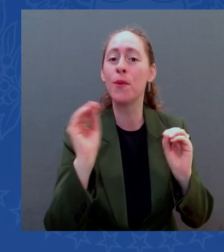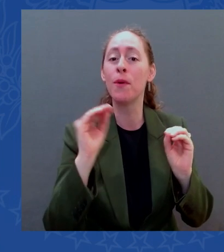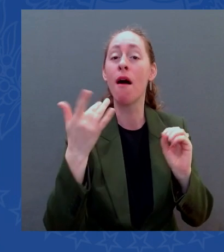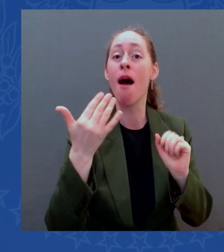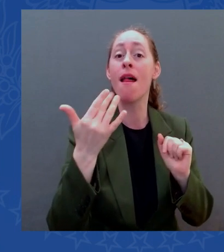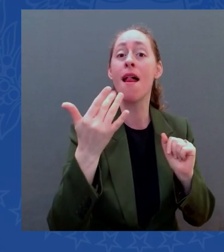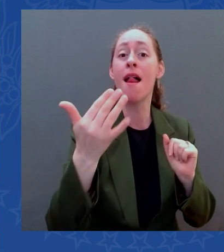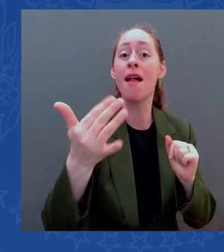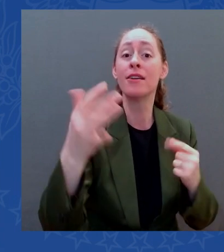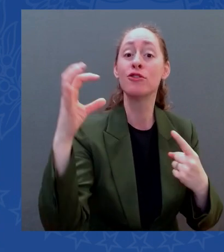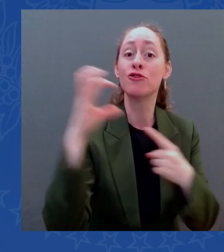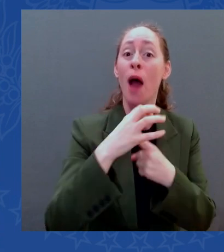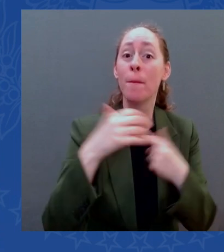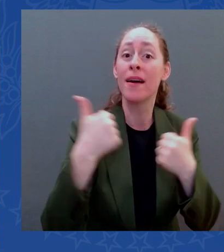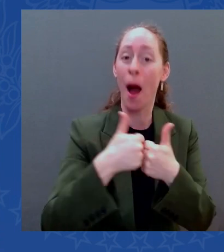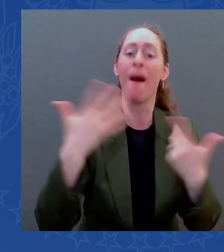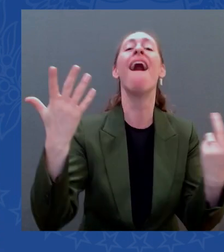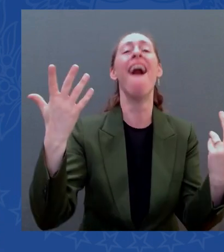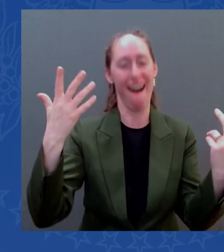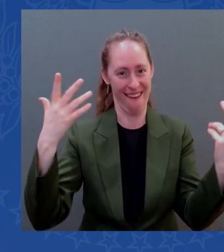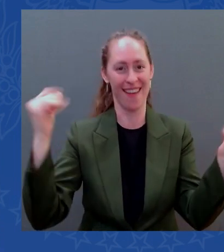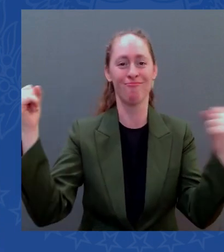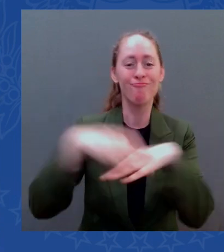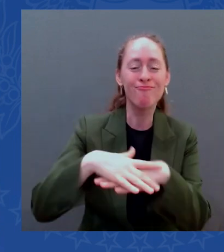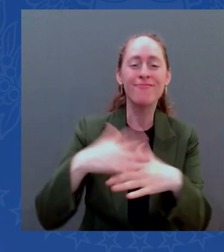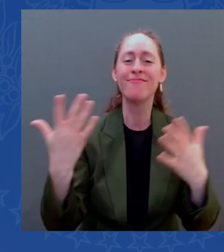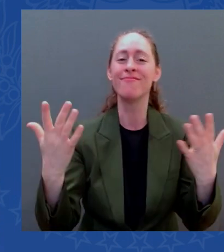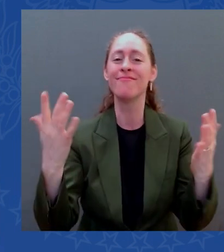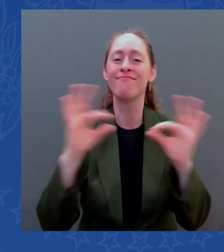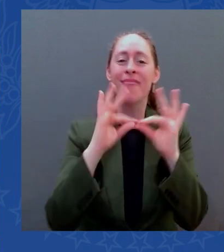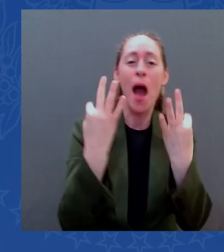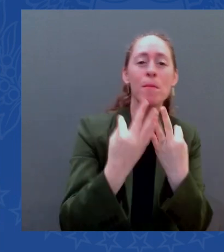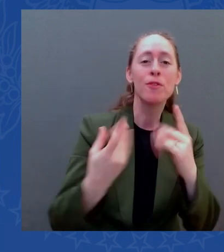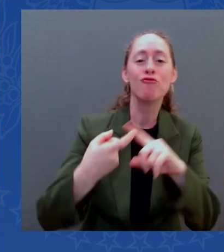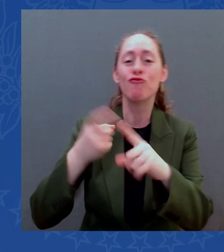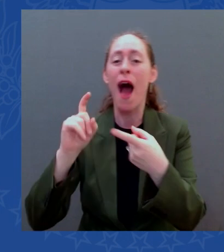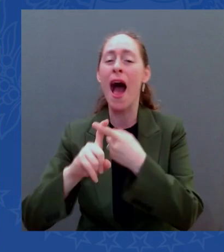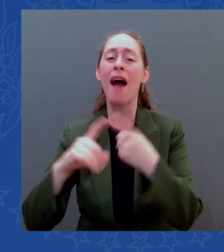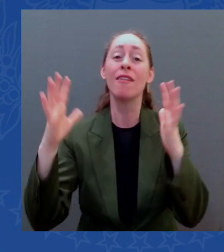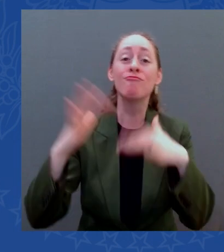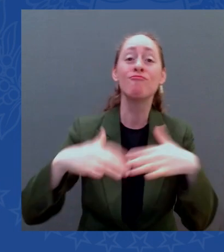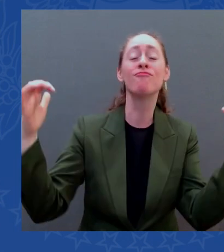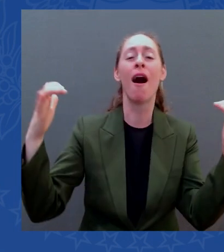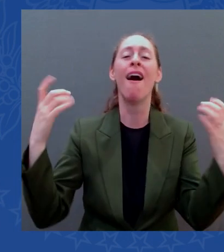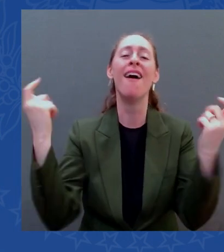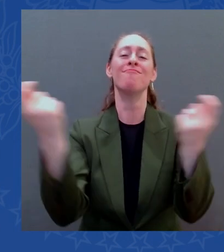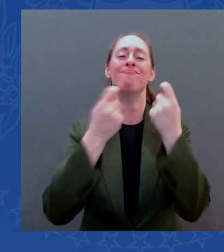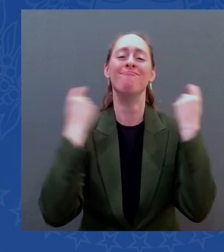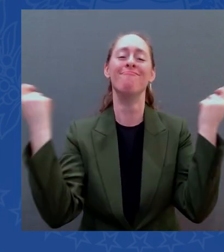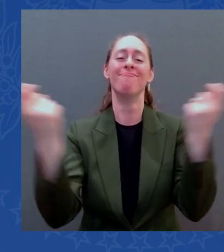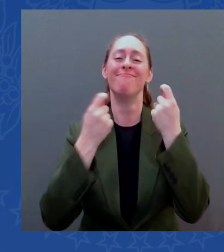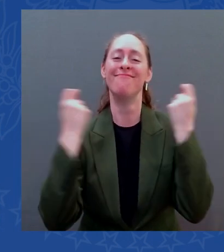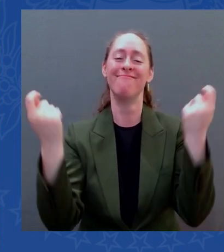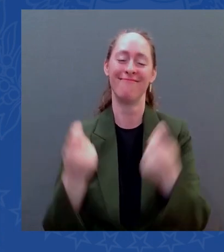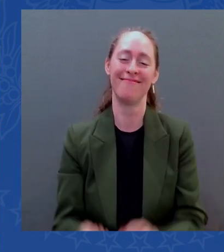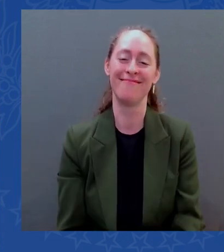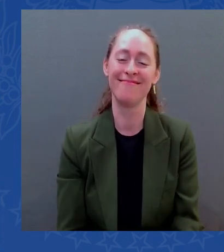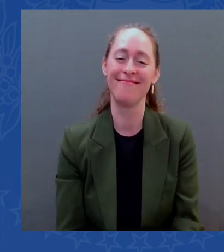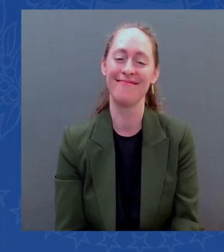but in front of a packed arena filled with Bolts Nation fans -- an unbelievable memory that's something you can only dream